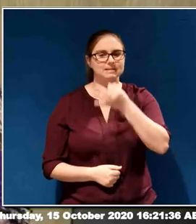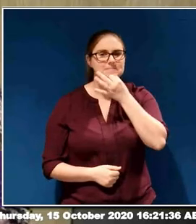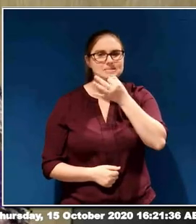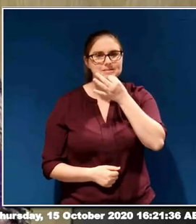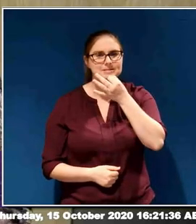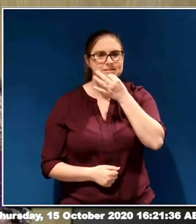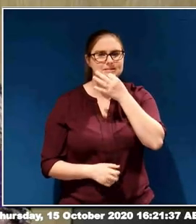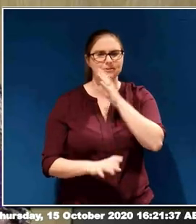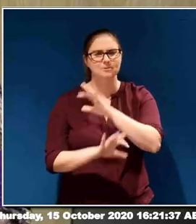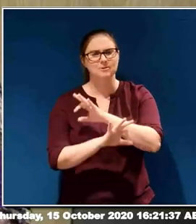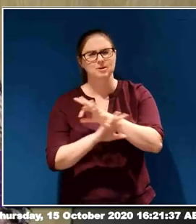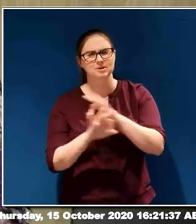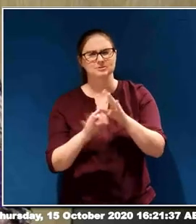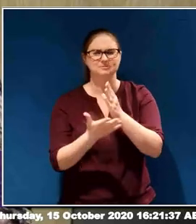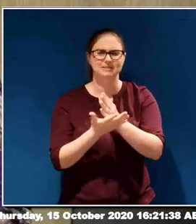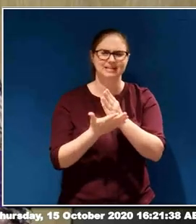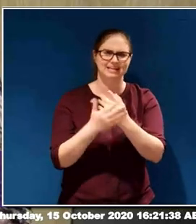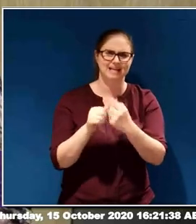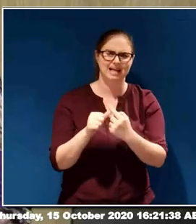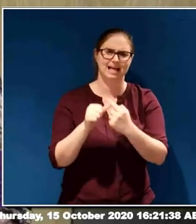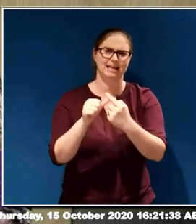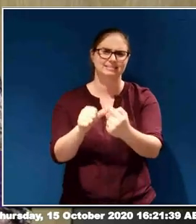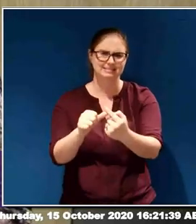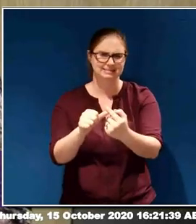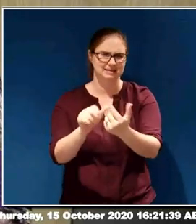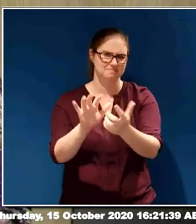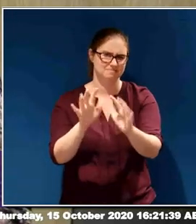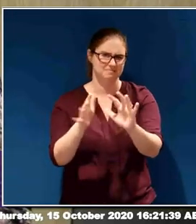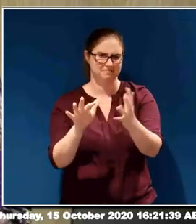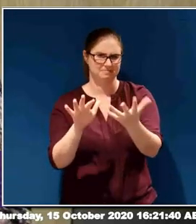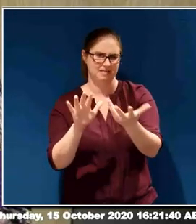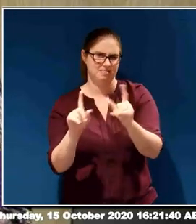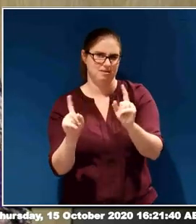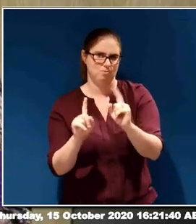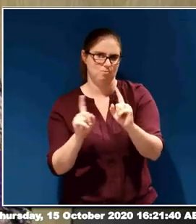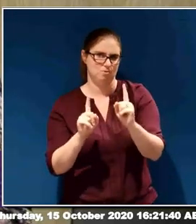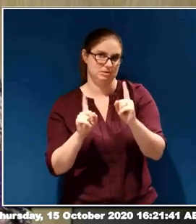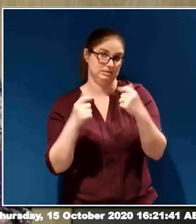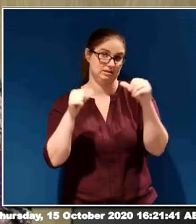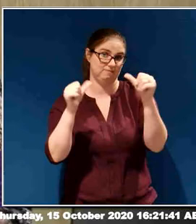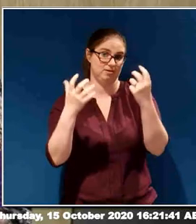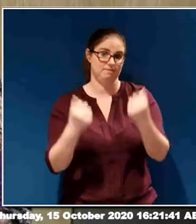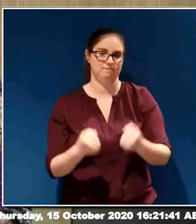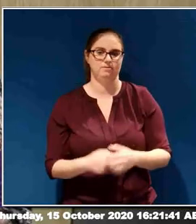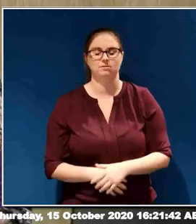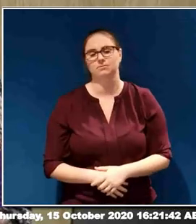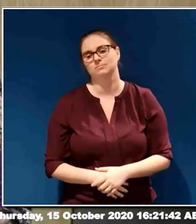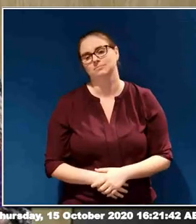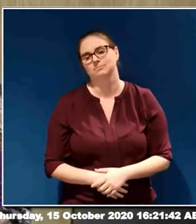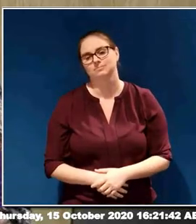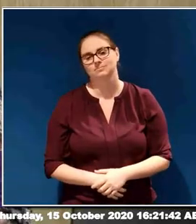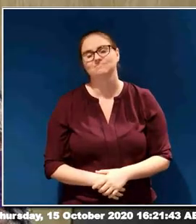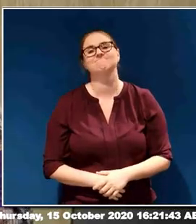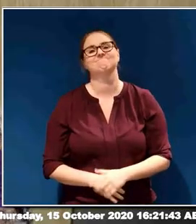but that is what has been successful. Very valuable answer to my question, thank you.